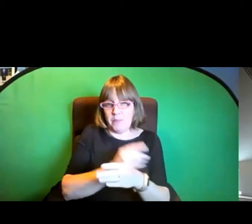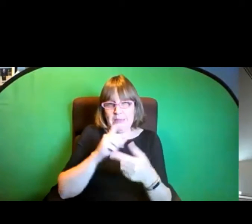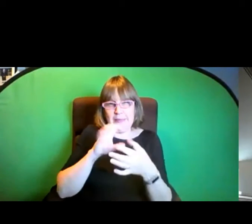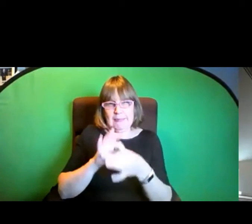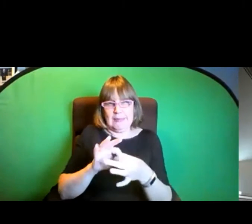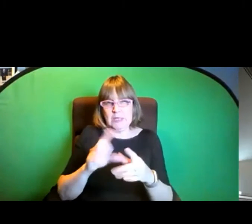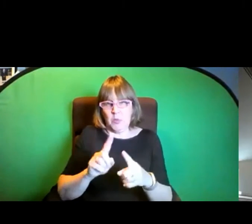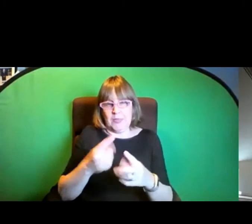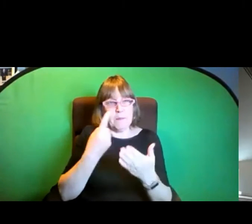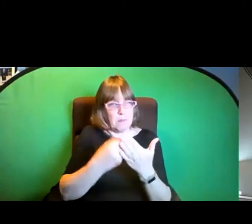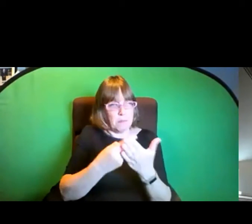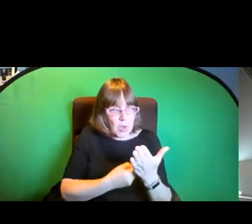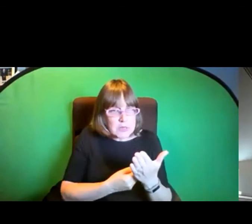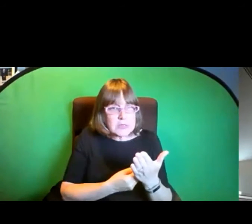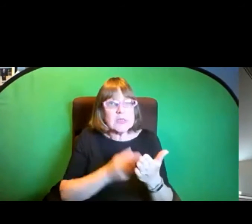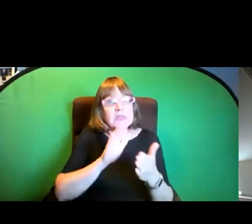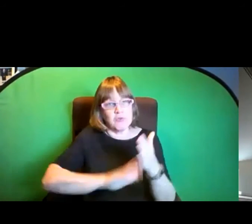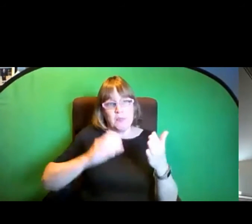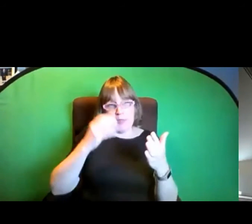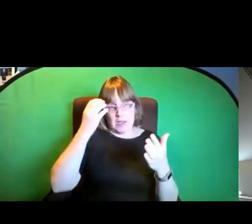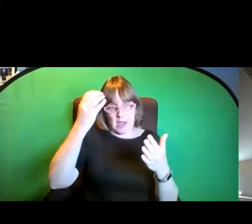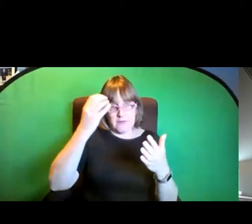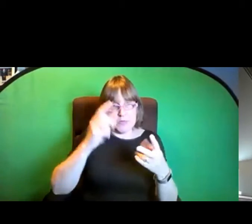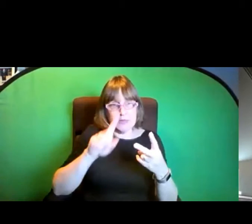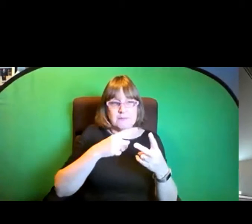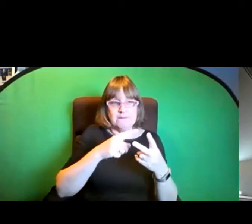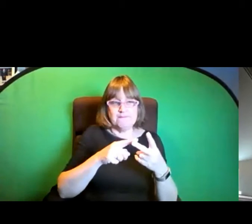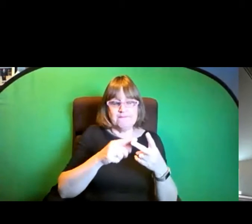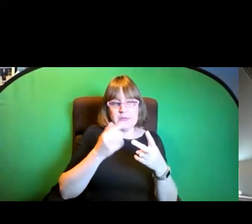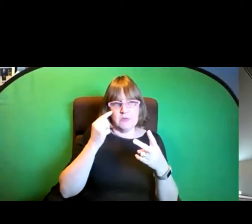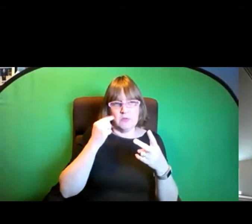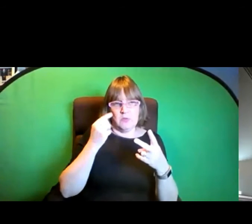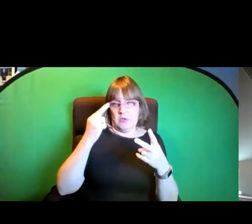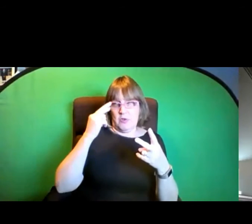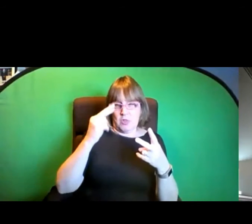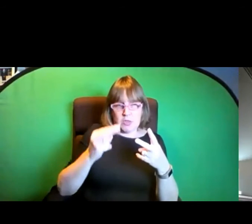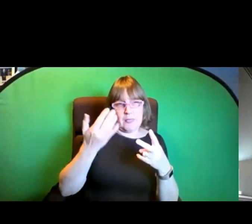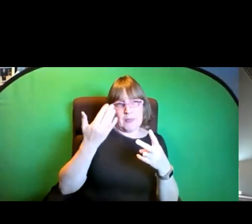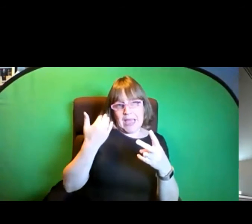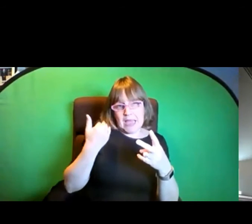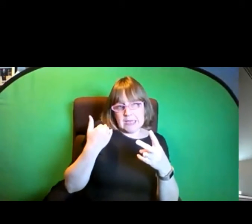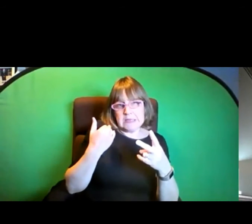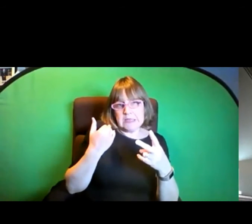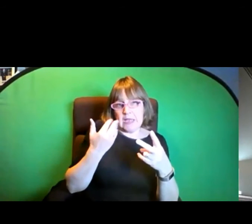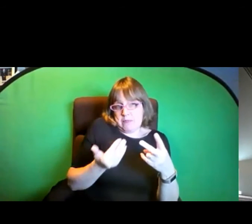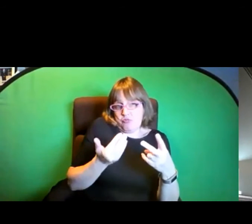are put in place by government and past experience, present experience indicates that